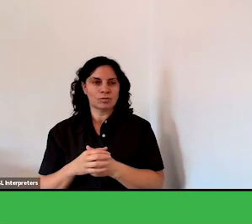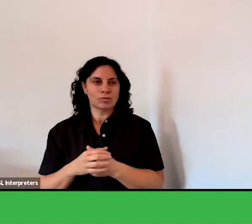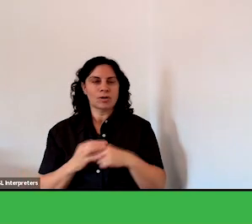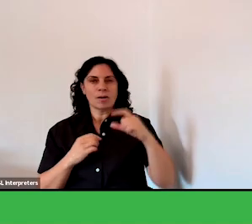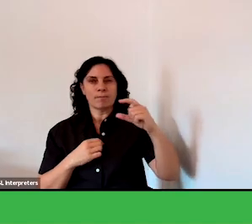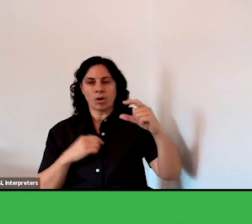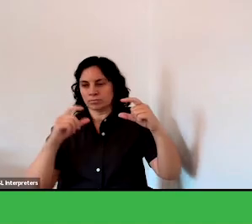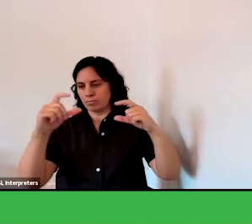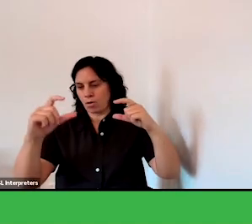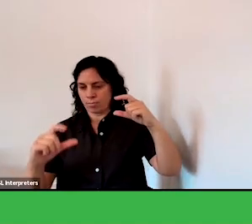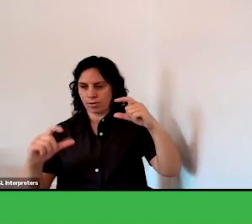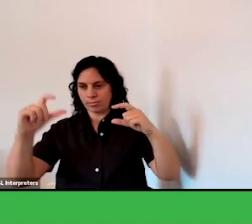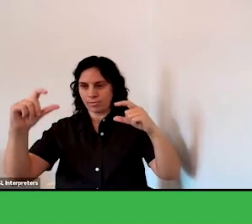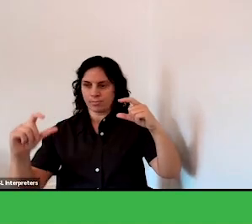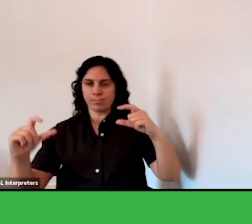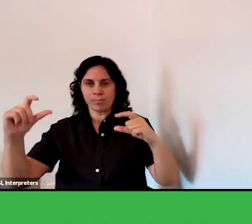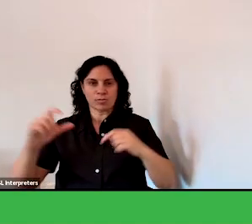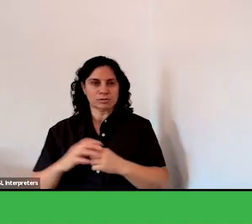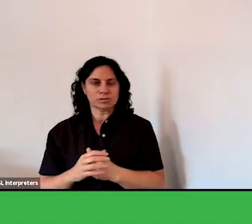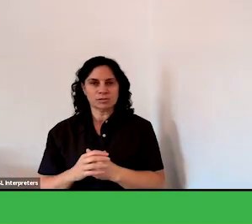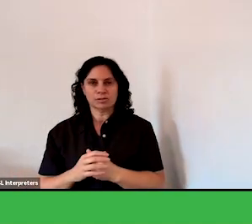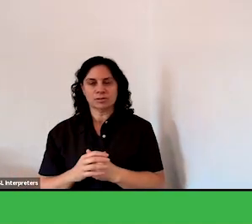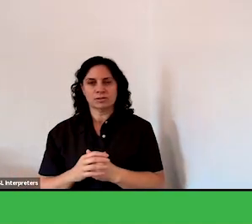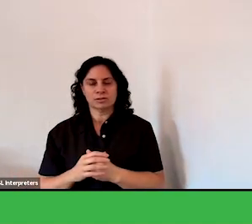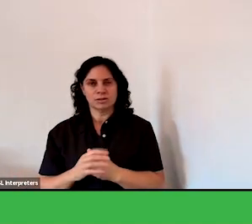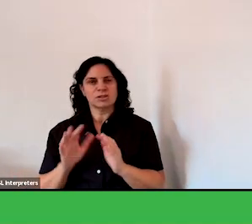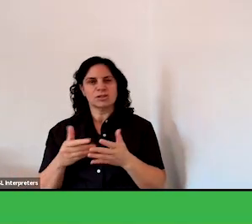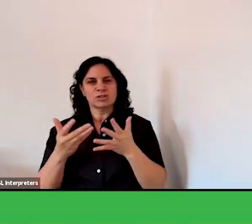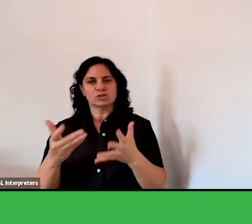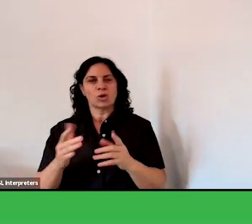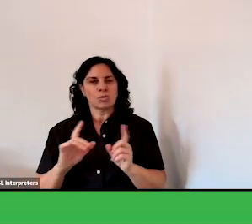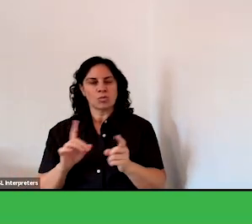And just briefly, a boxplot provides a compact visual summary of a variable's